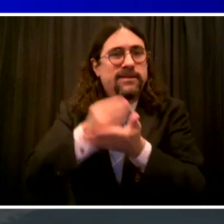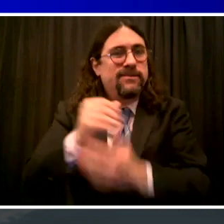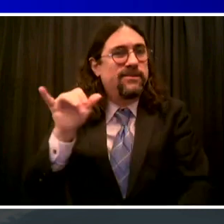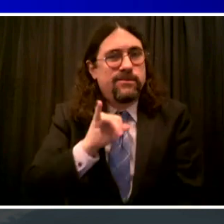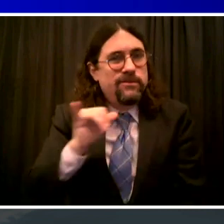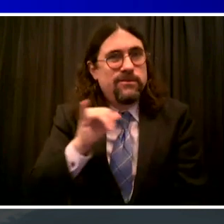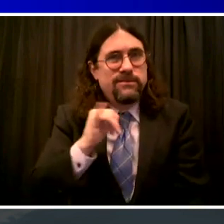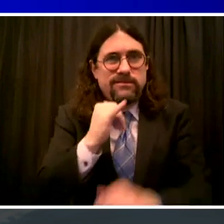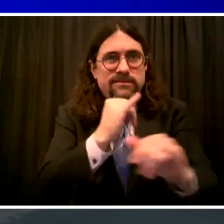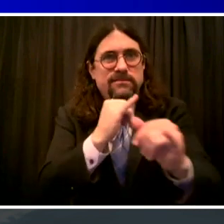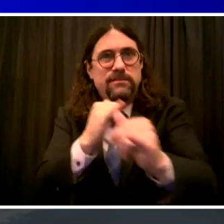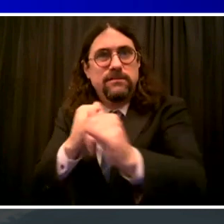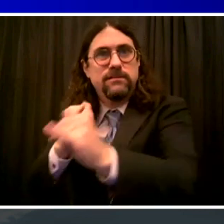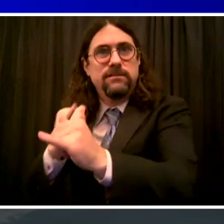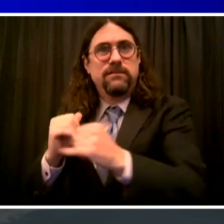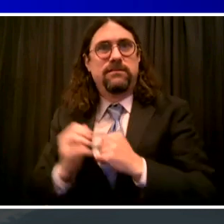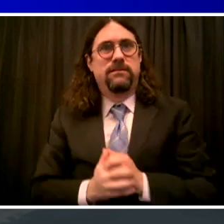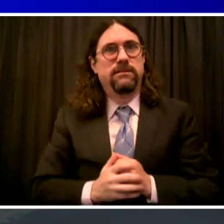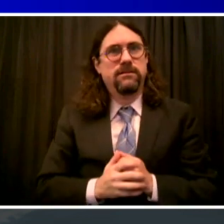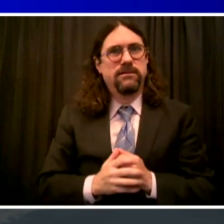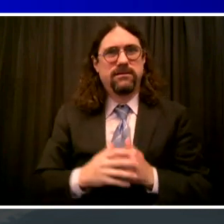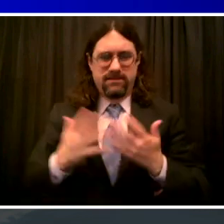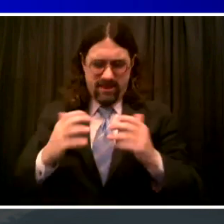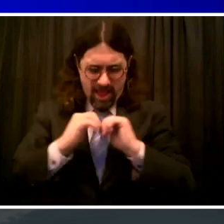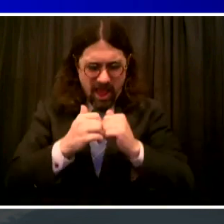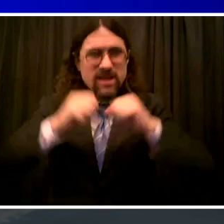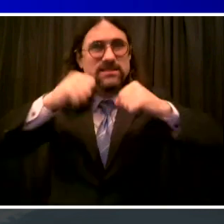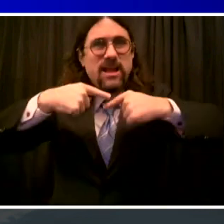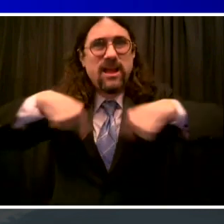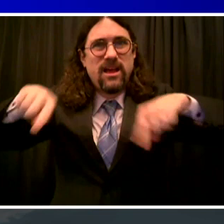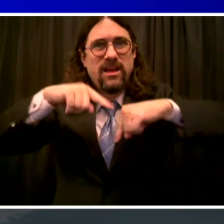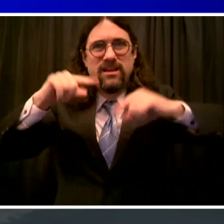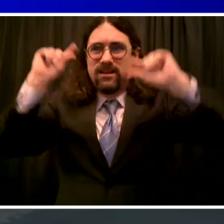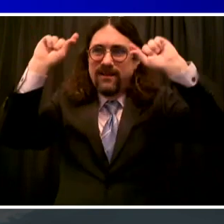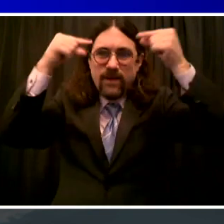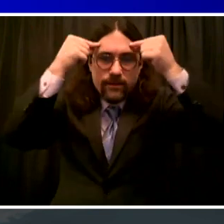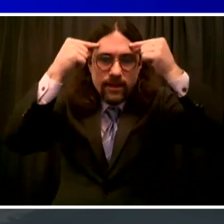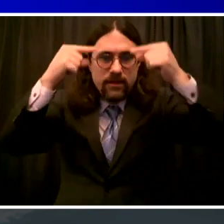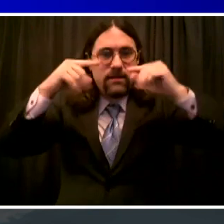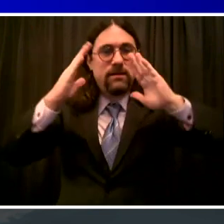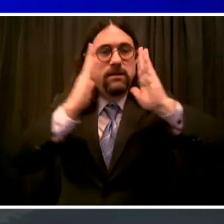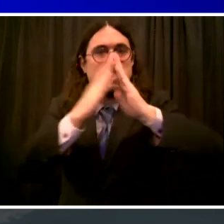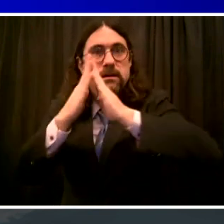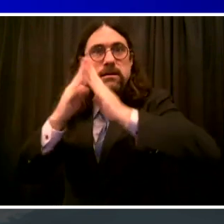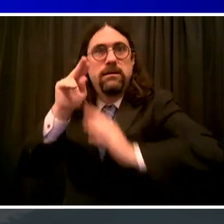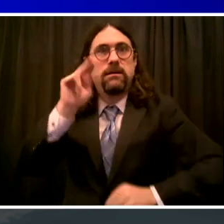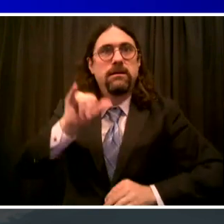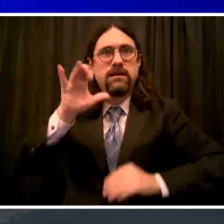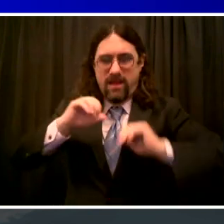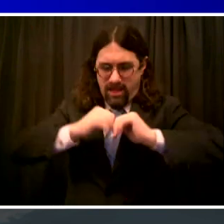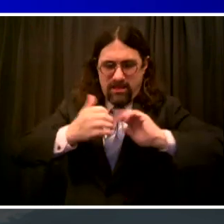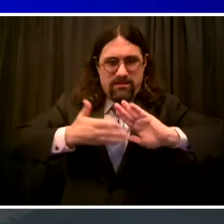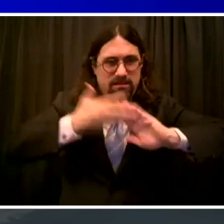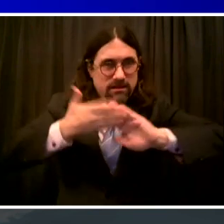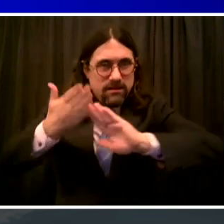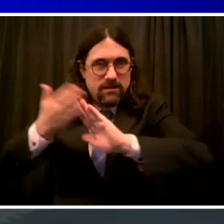SO TO STABILIZE THE CITY GOVERNMENT, TO MAKE SURE THAT WE CAN PAY THEI BLLS AND KEEP OUR PUBLIC SERVANTS